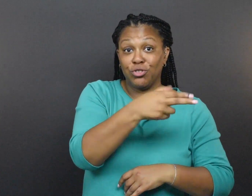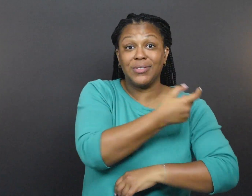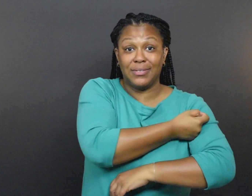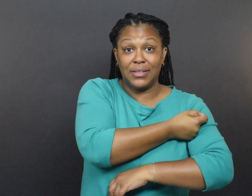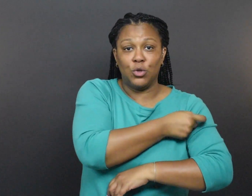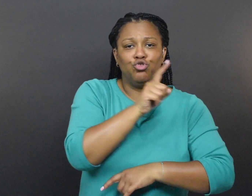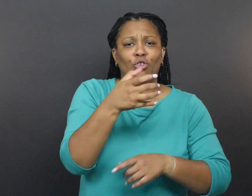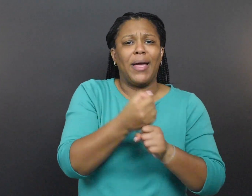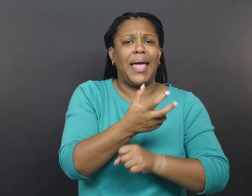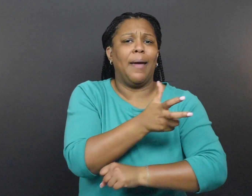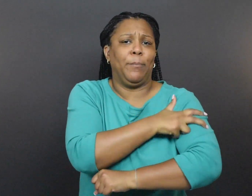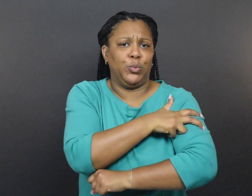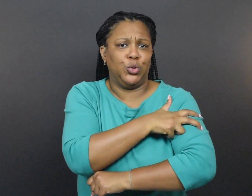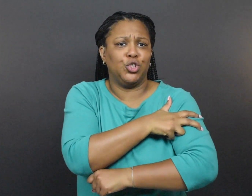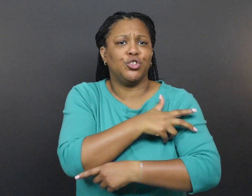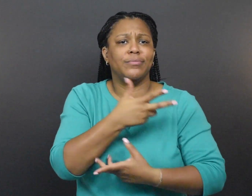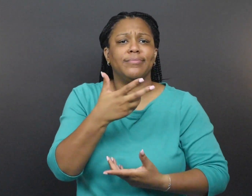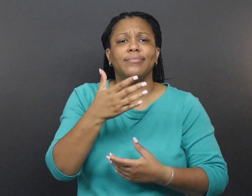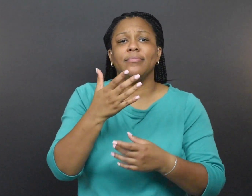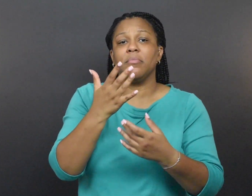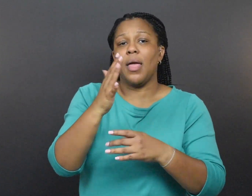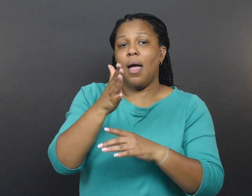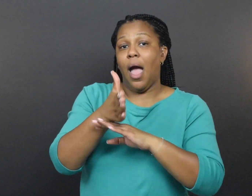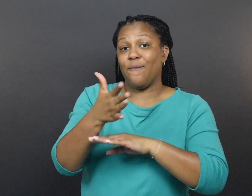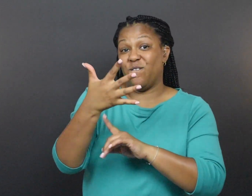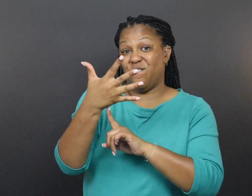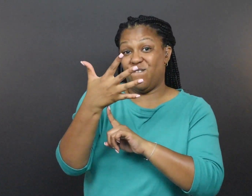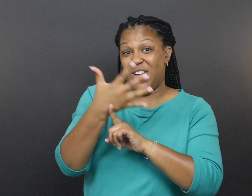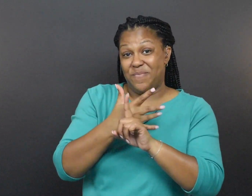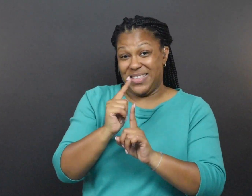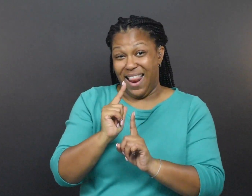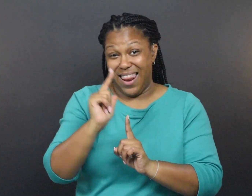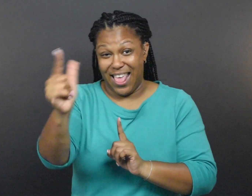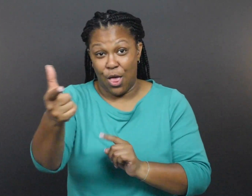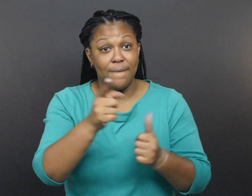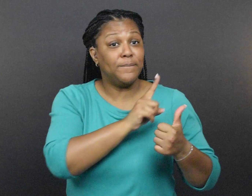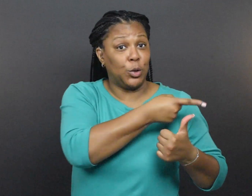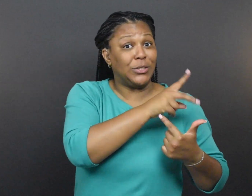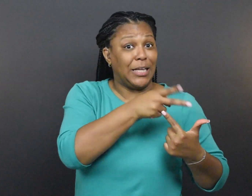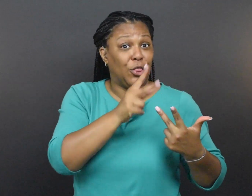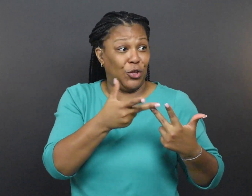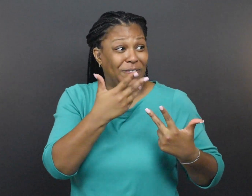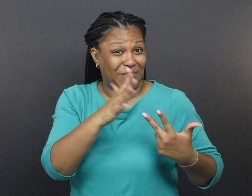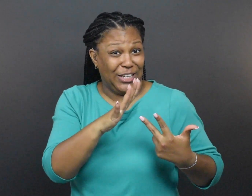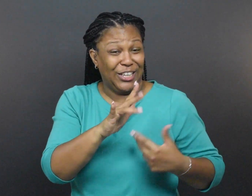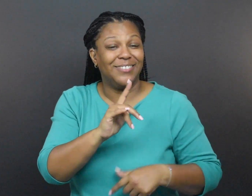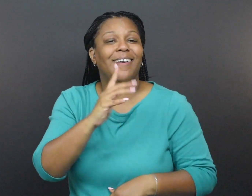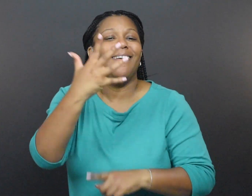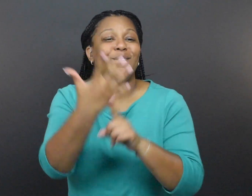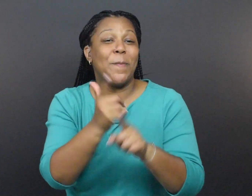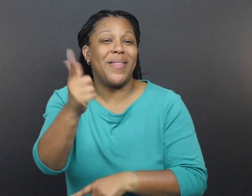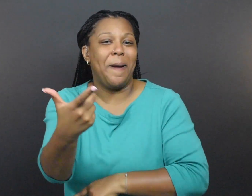should get a booster shot at least 5 months after their primary series of vaccine.